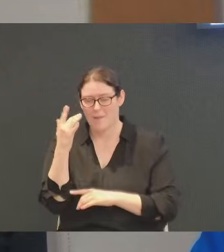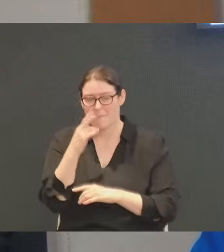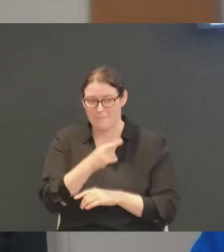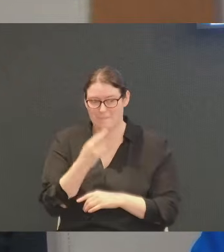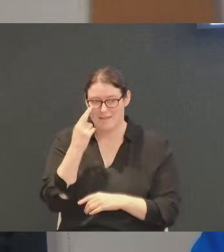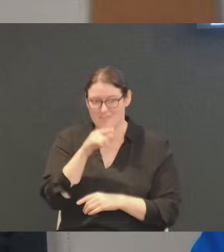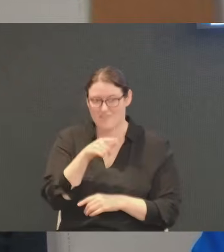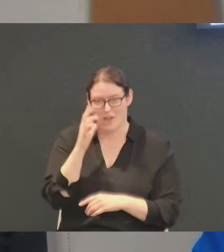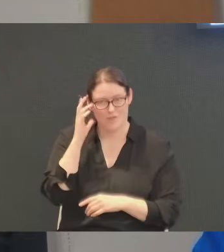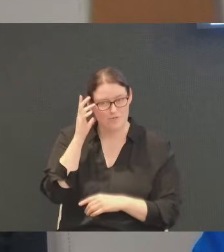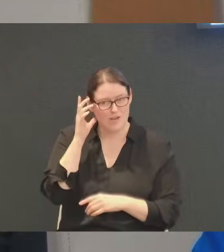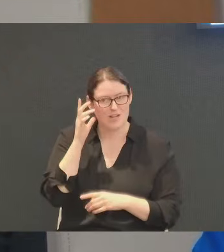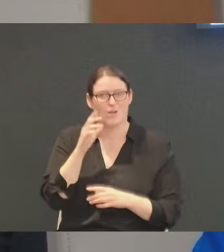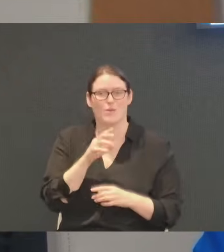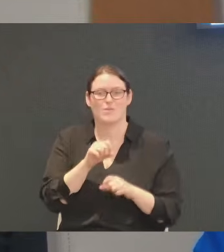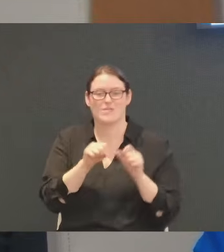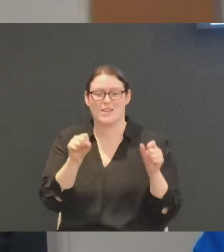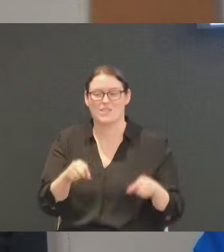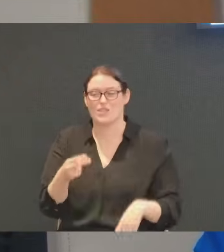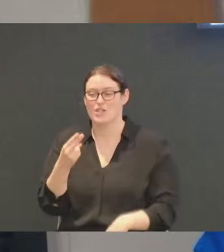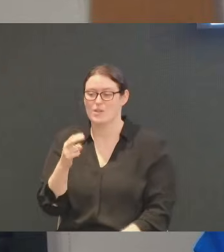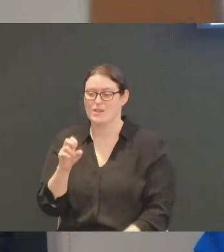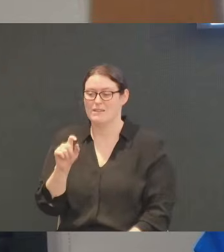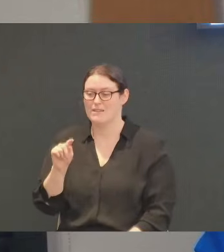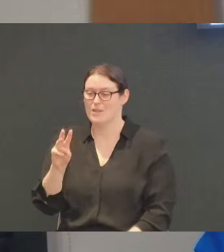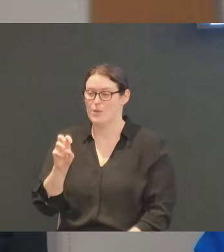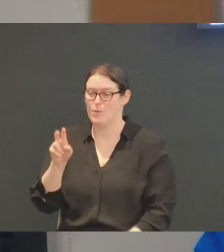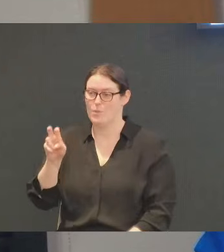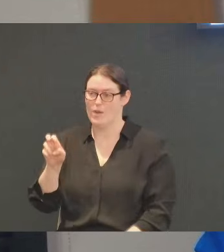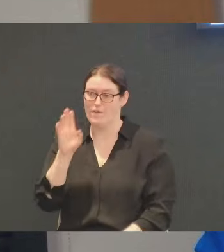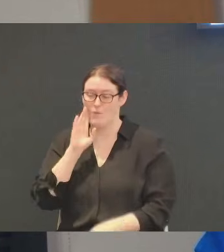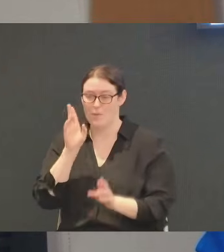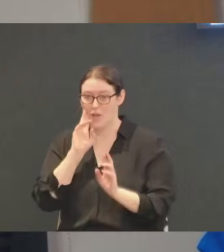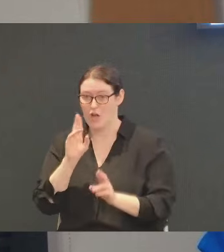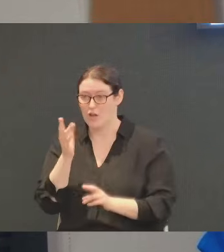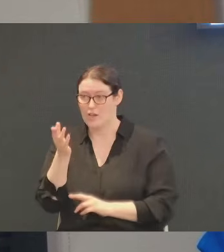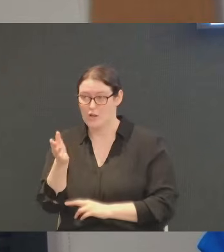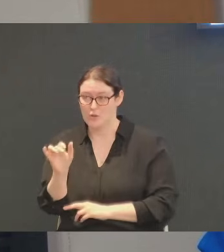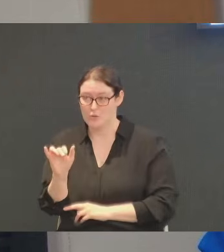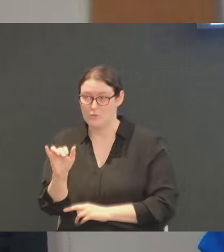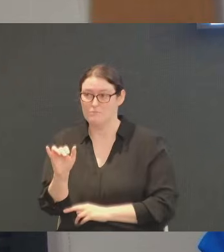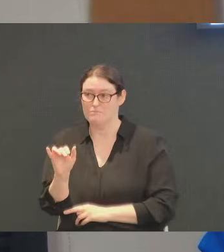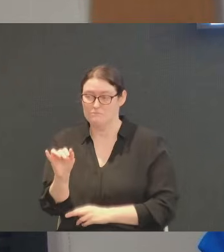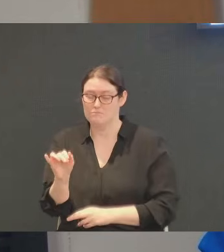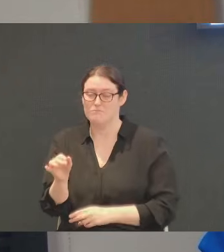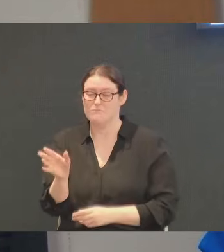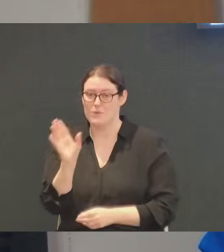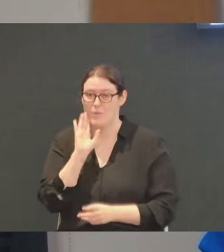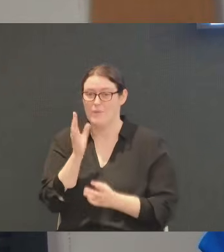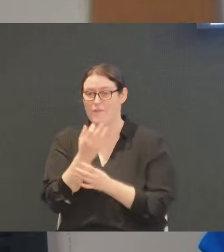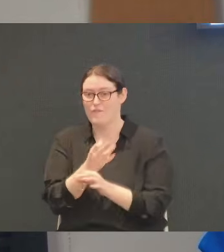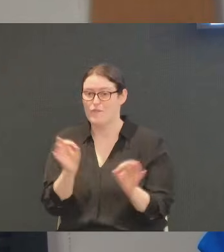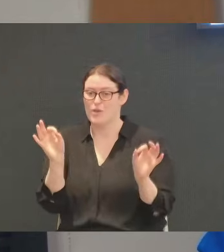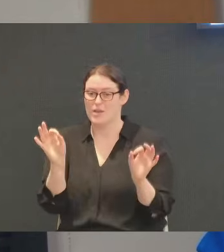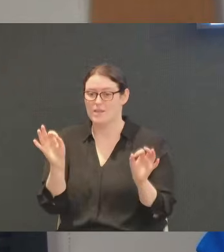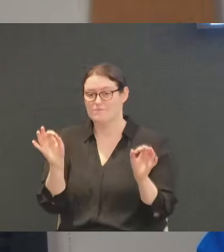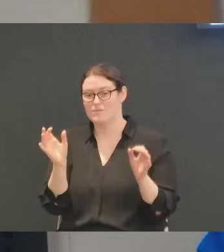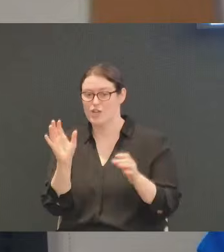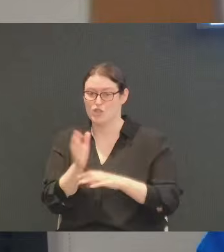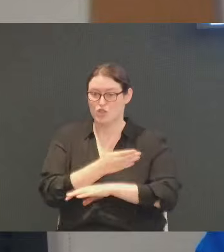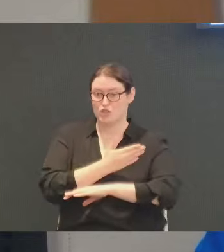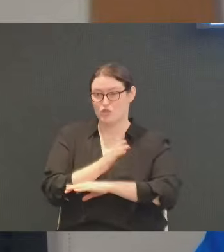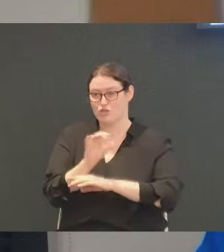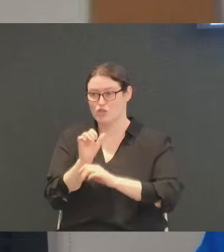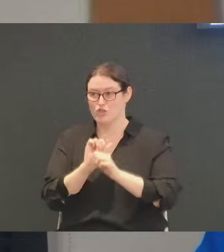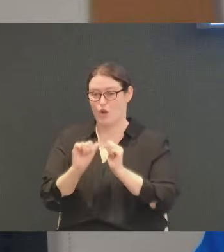uh, Heatwave, Heatwave will be honored as well. there'll be a free performance by Regina Bale.